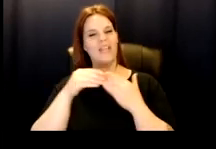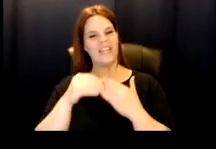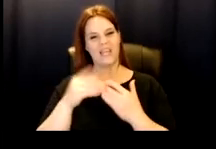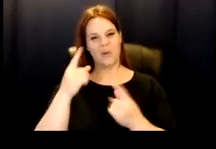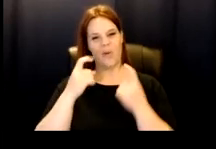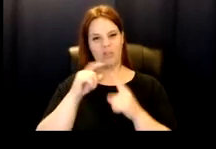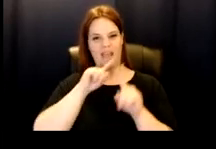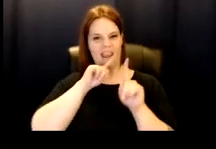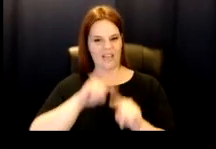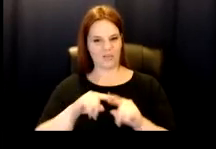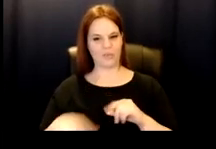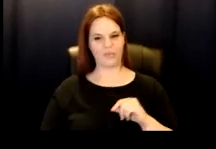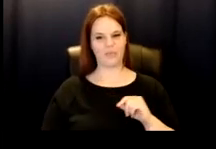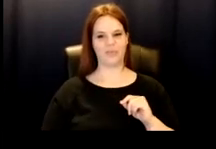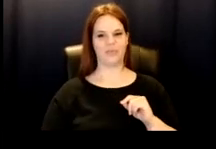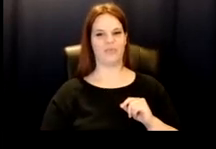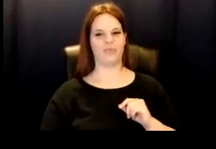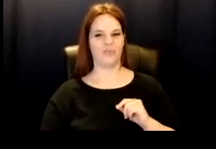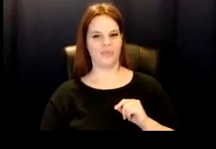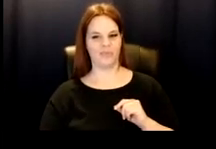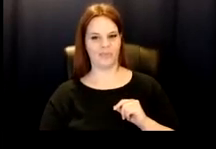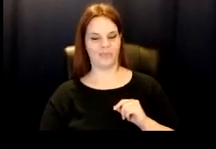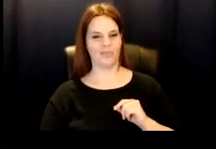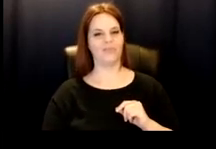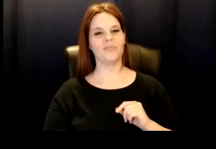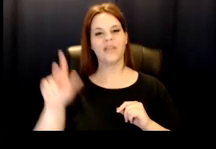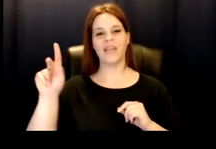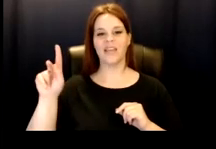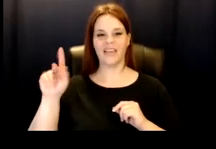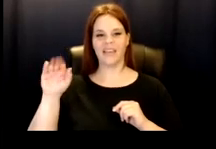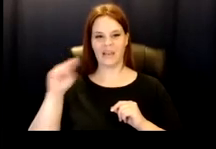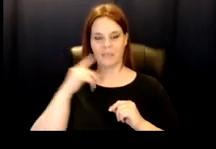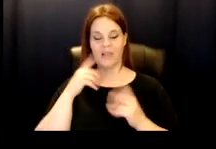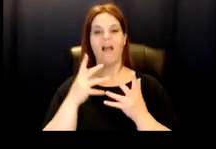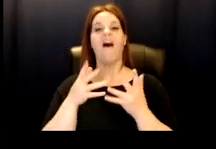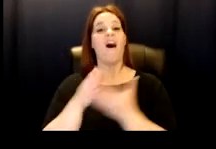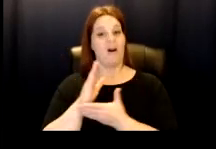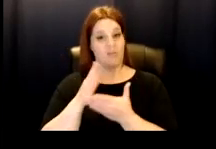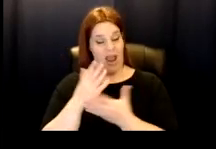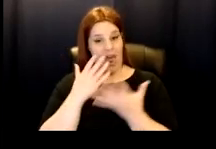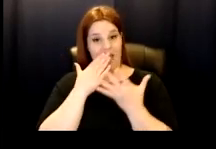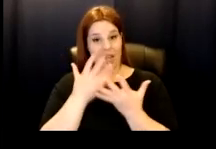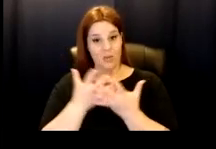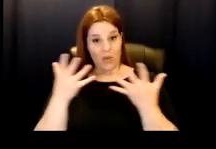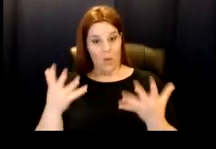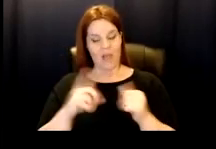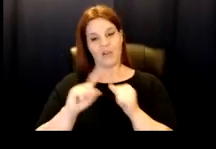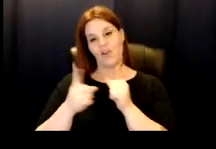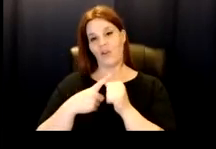Kim: All right, folks. Thank you all so much. Our first question is for Ellen and